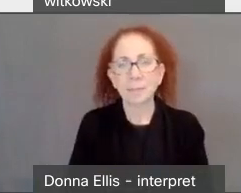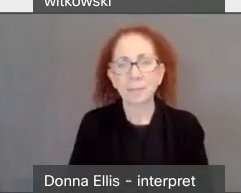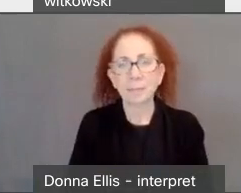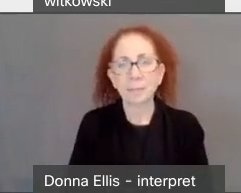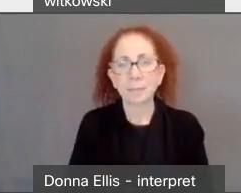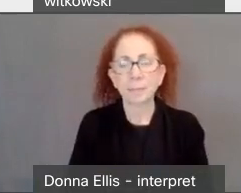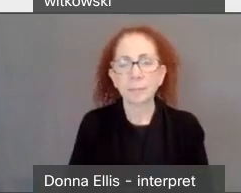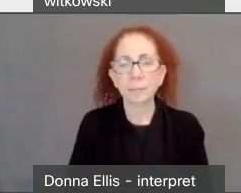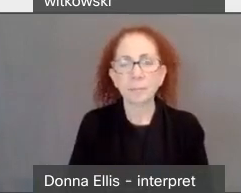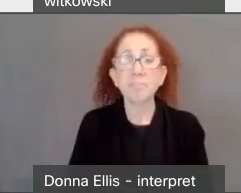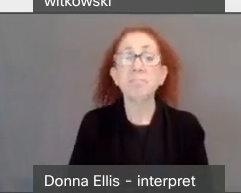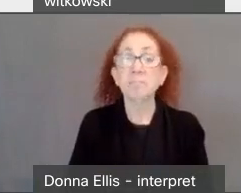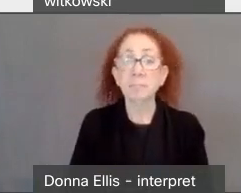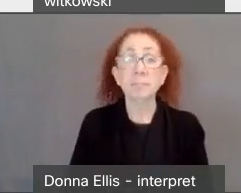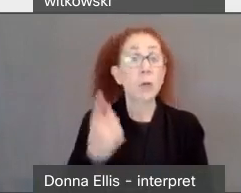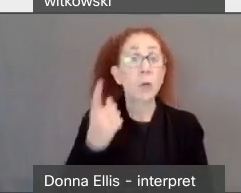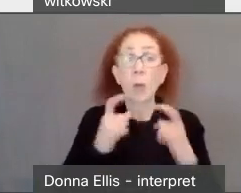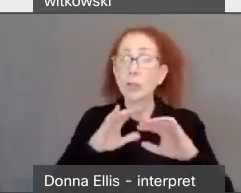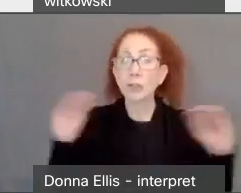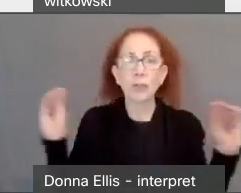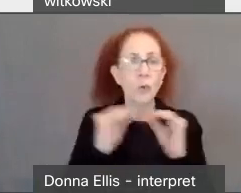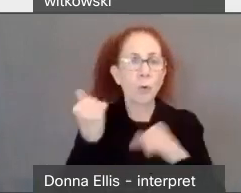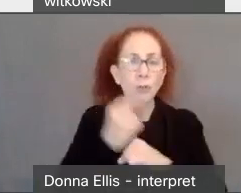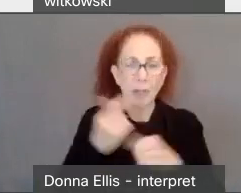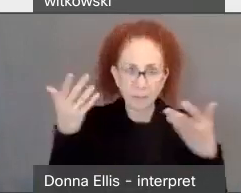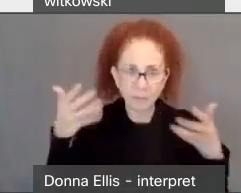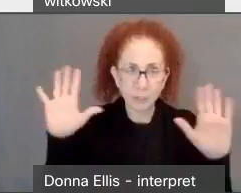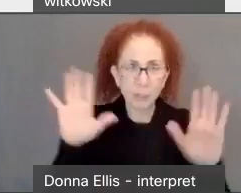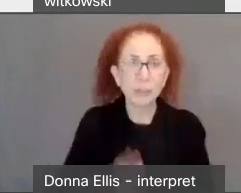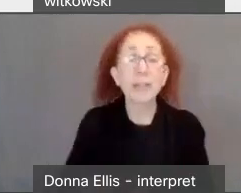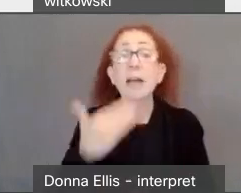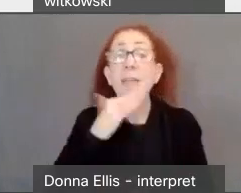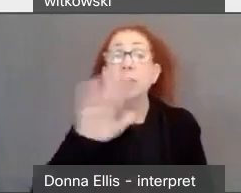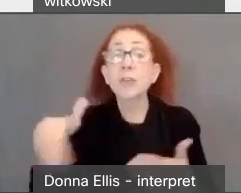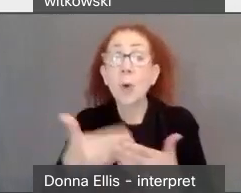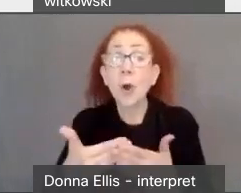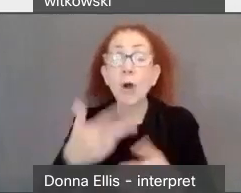[Staff] This concludes our questions for today. [Commissioner Arkoosh] Thank you, everybody. Take care.